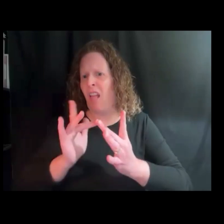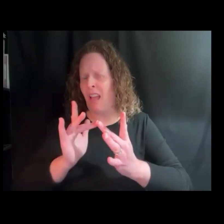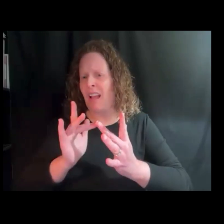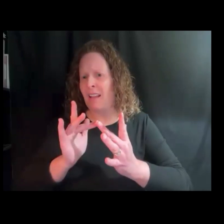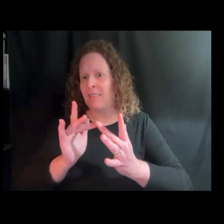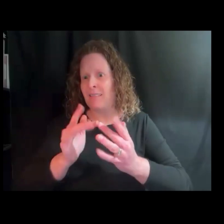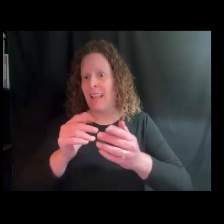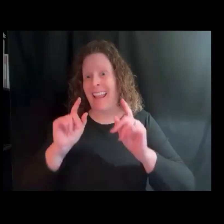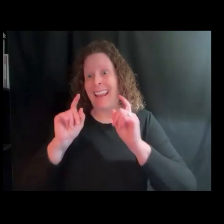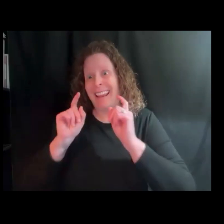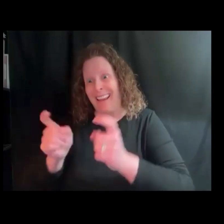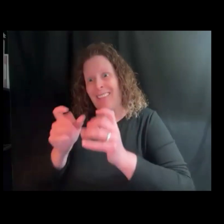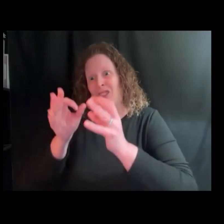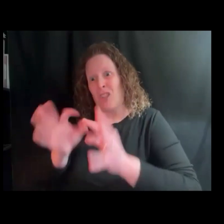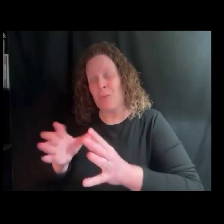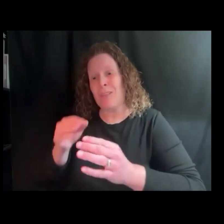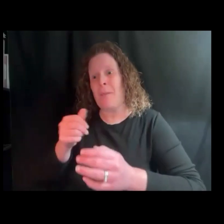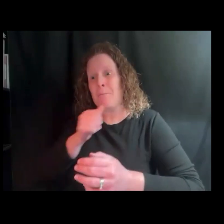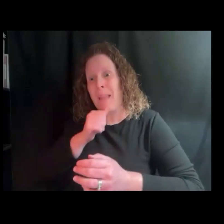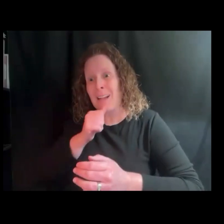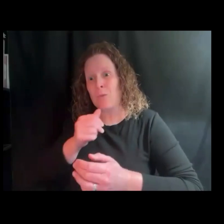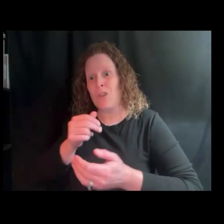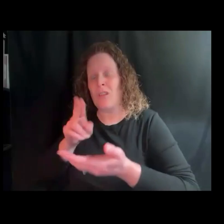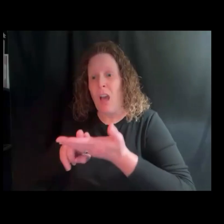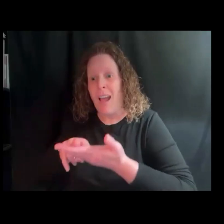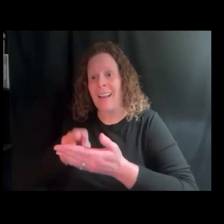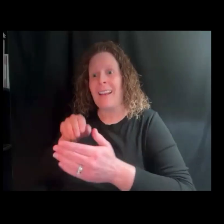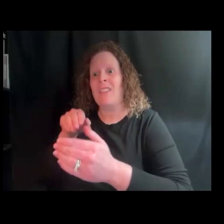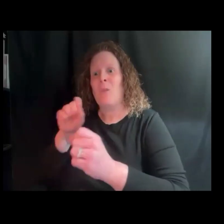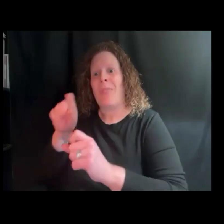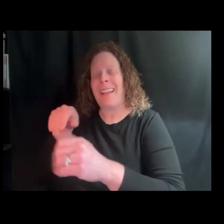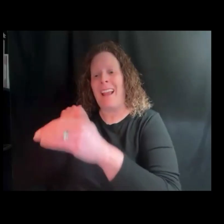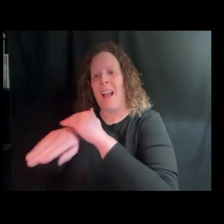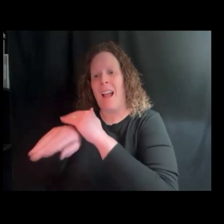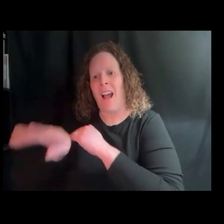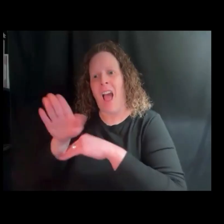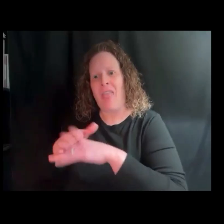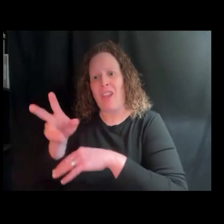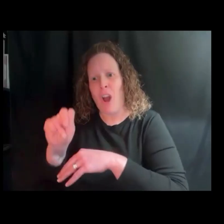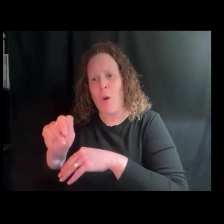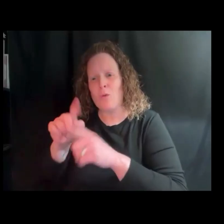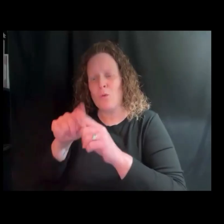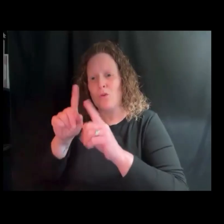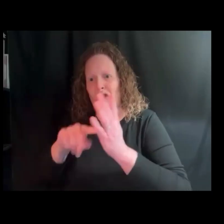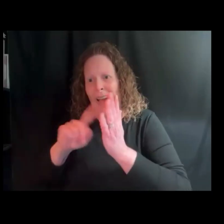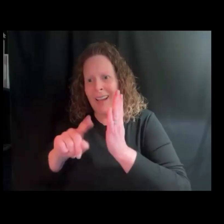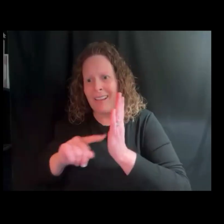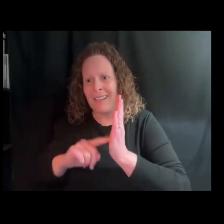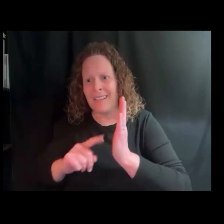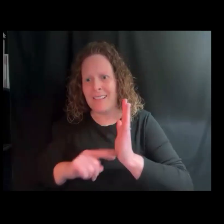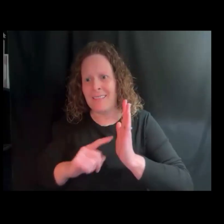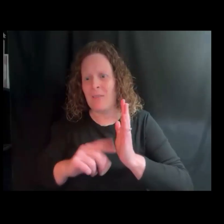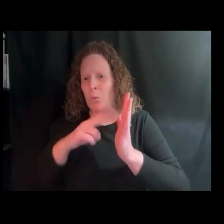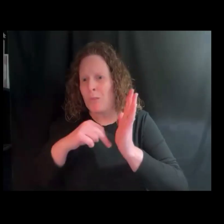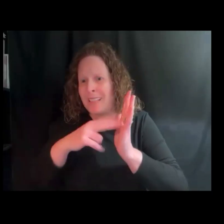are digital. They're online. Give the interpreter the password. Let them access the curriculum